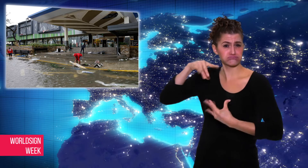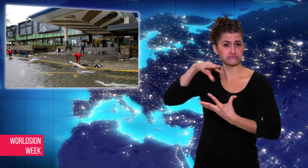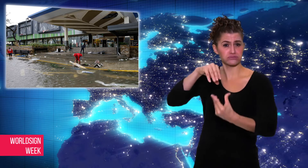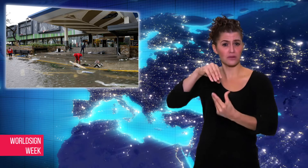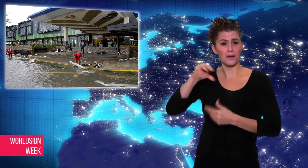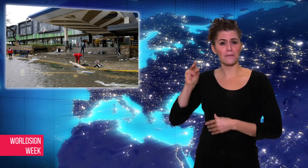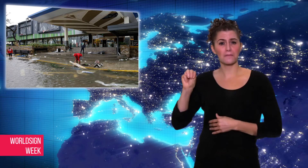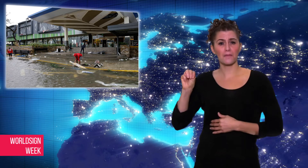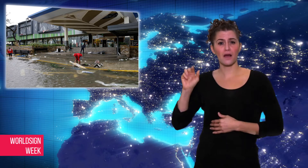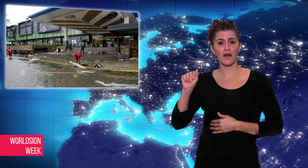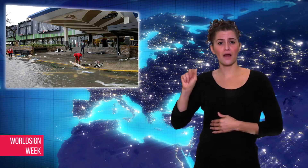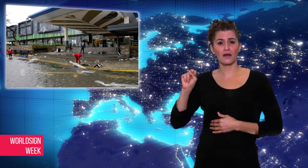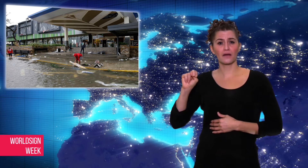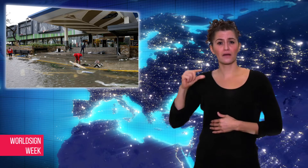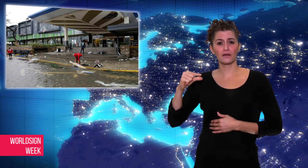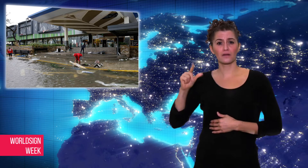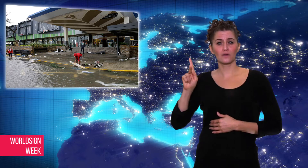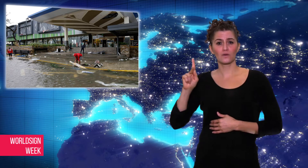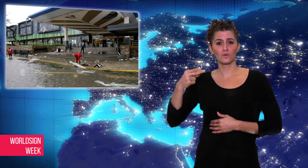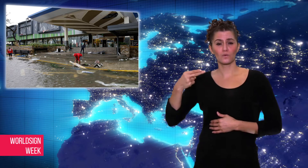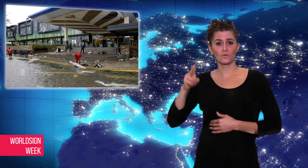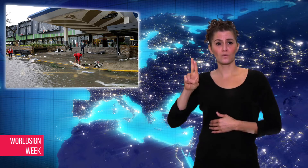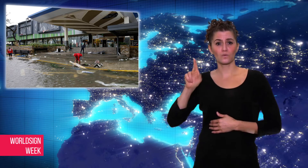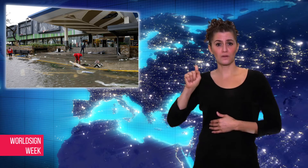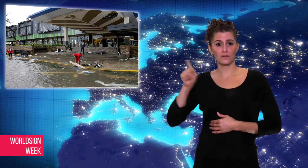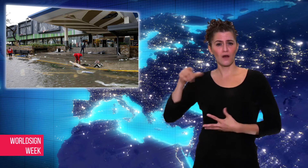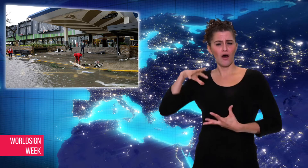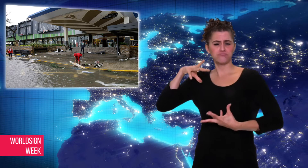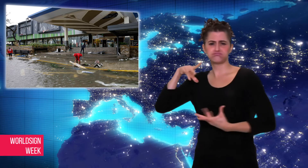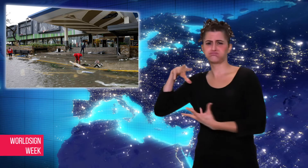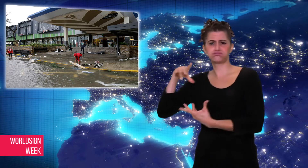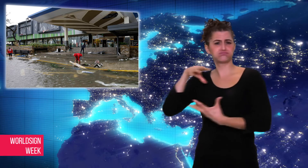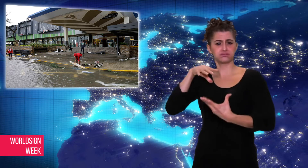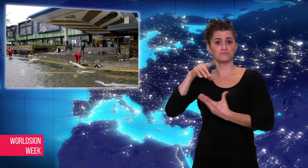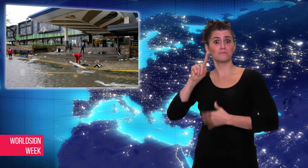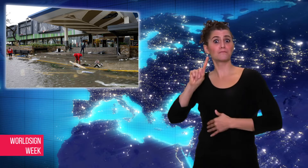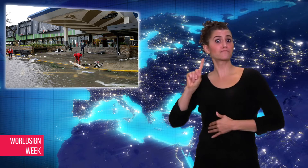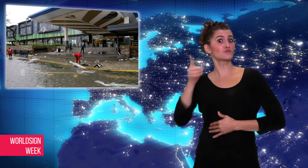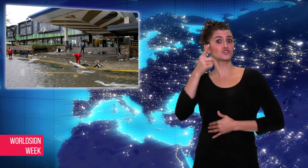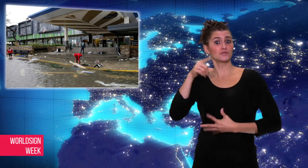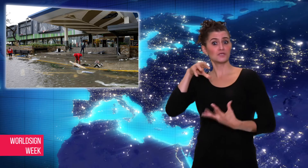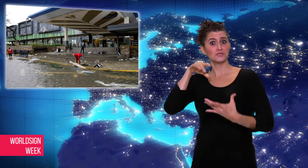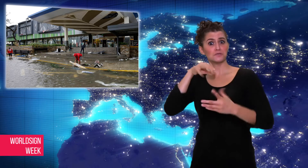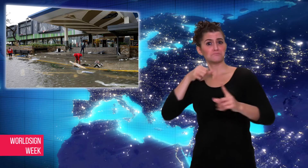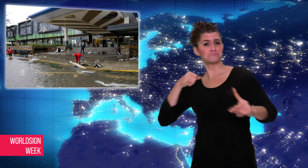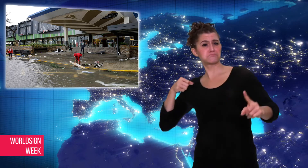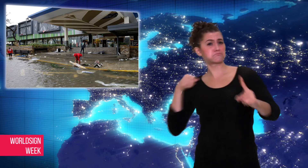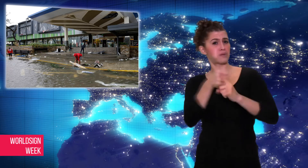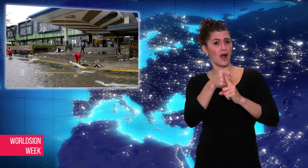Mangkhut first hit Luzon Island, the